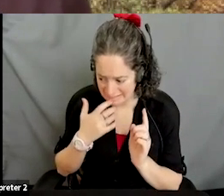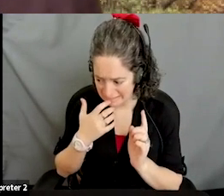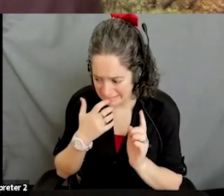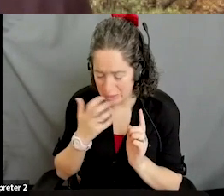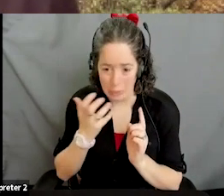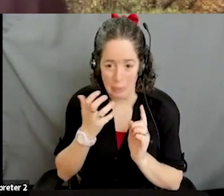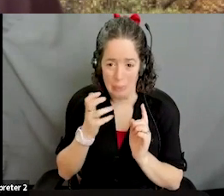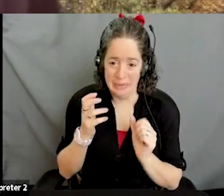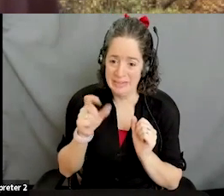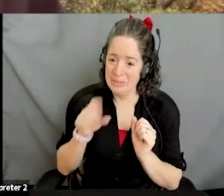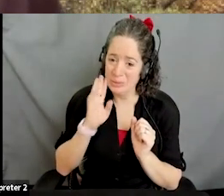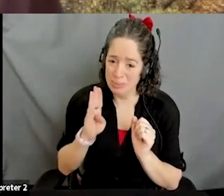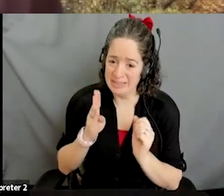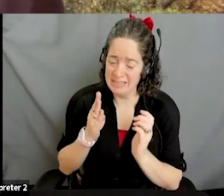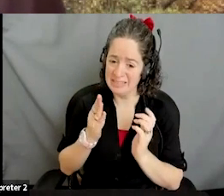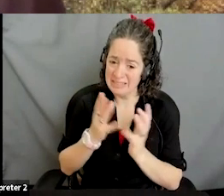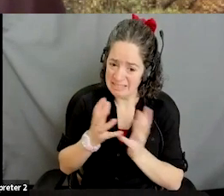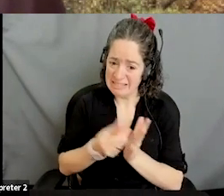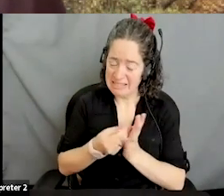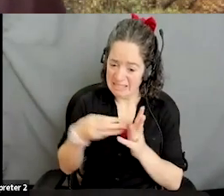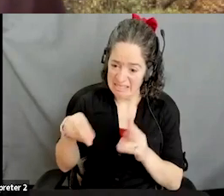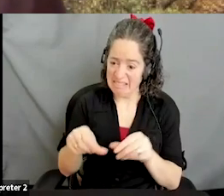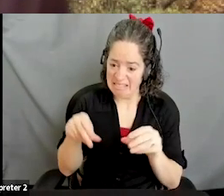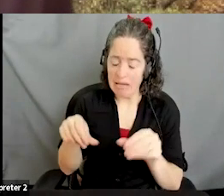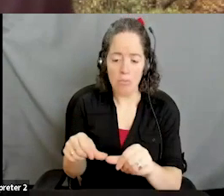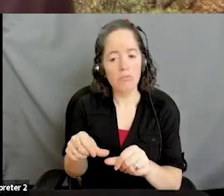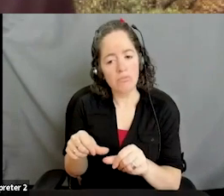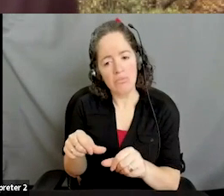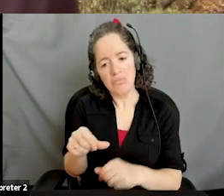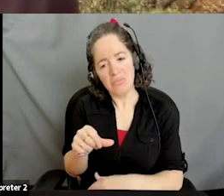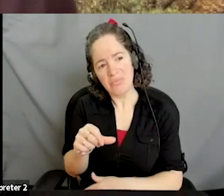It turns out, we don't. Not to the degree that we did.